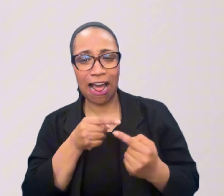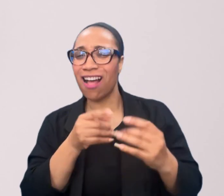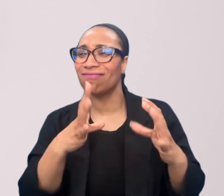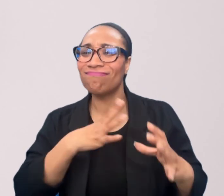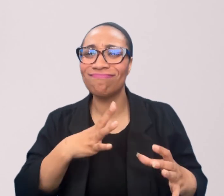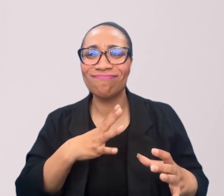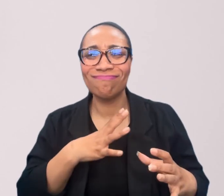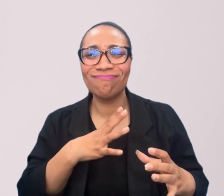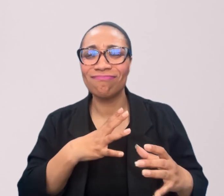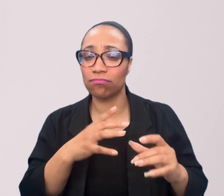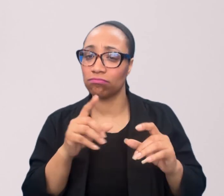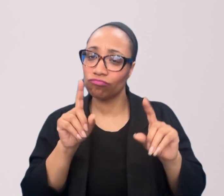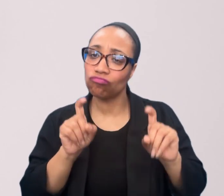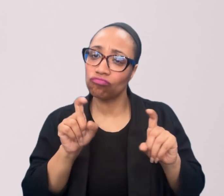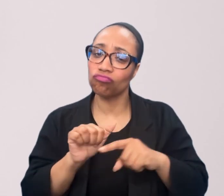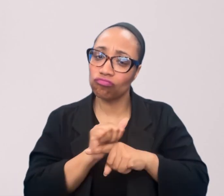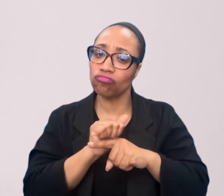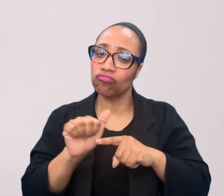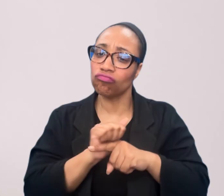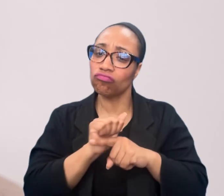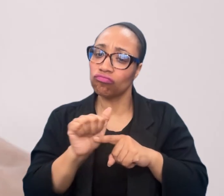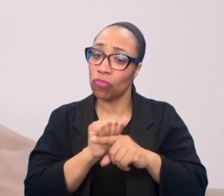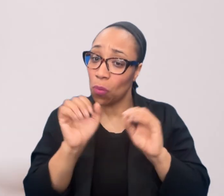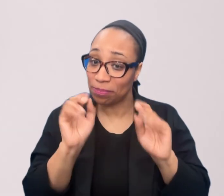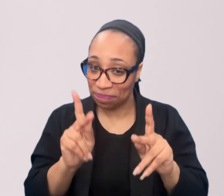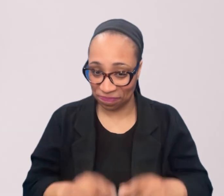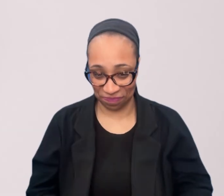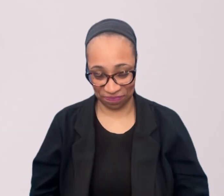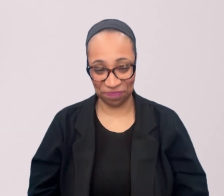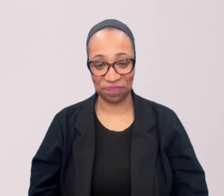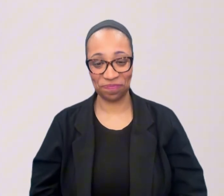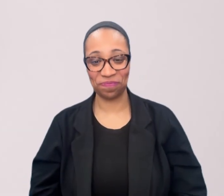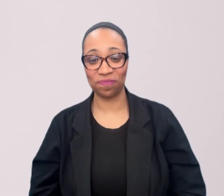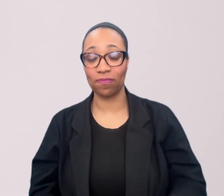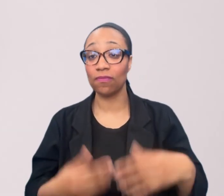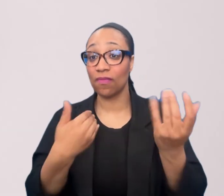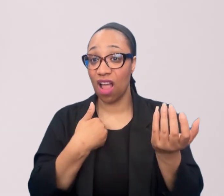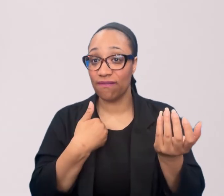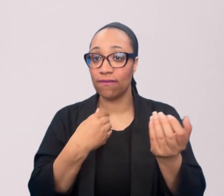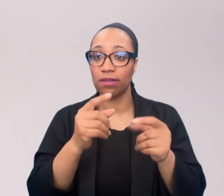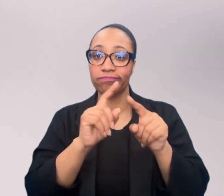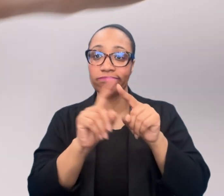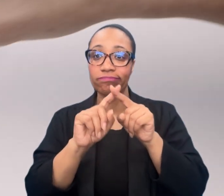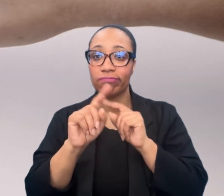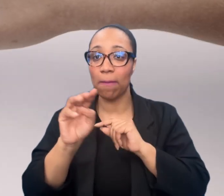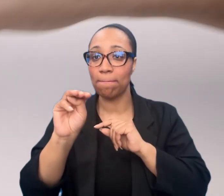of suction strength and that can be changed with the plus and minus on the side it also has a play